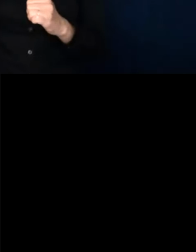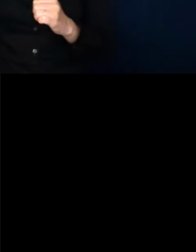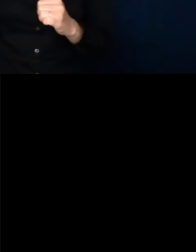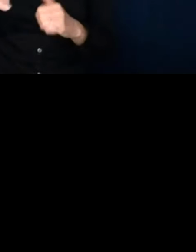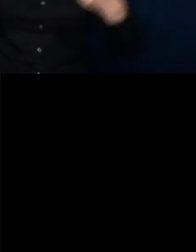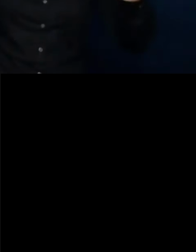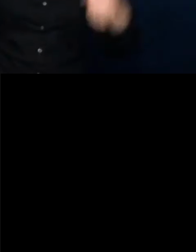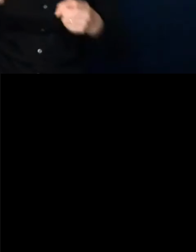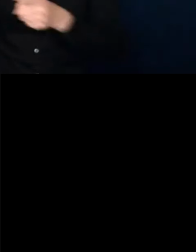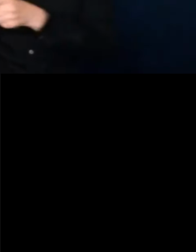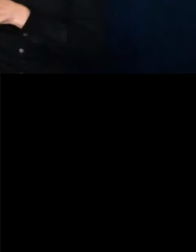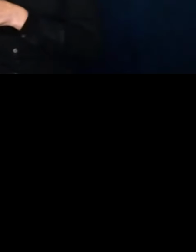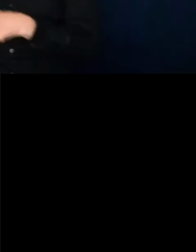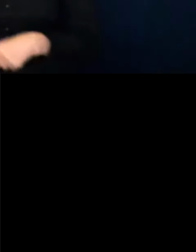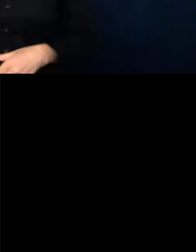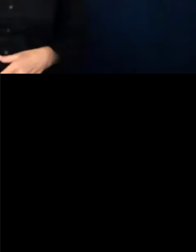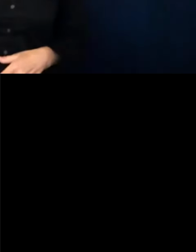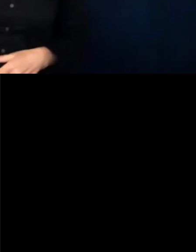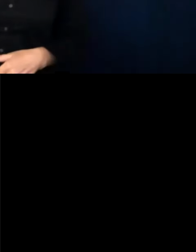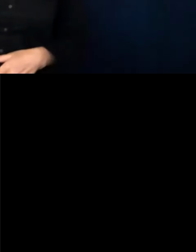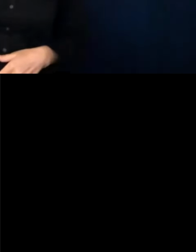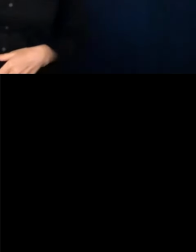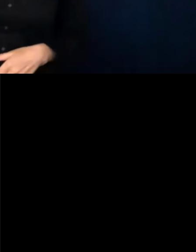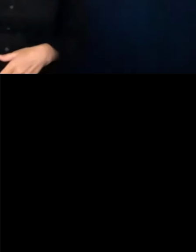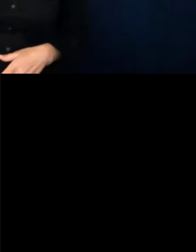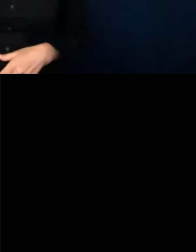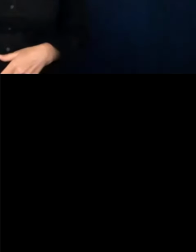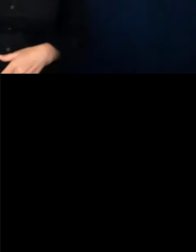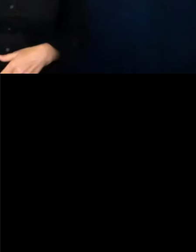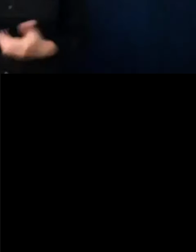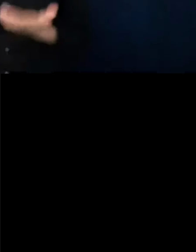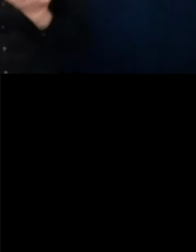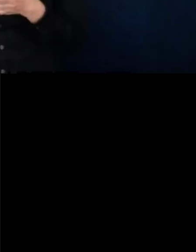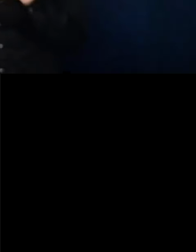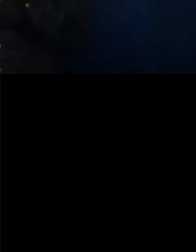And I'm wondering if this person would like to unmute.